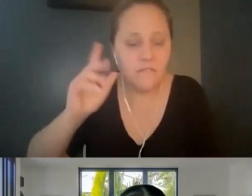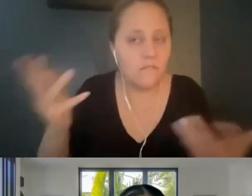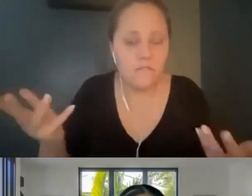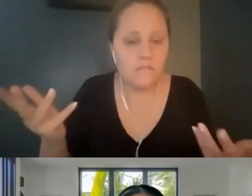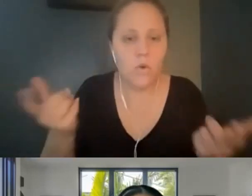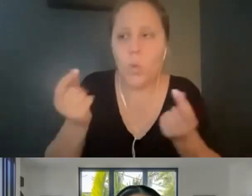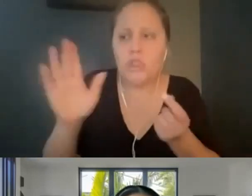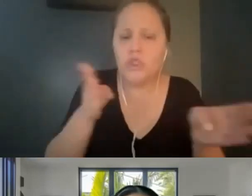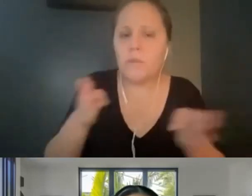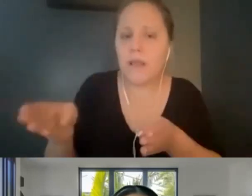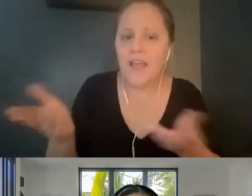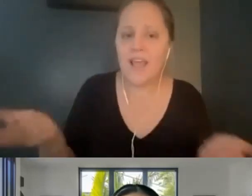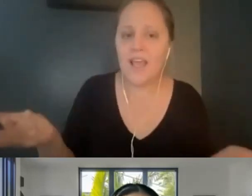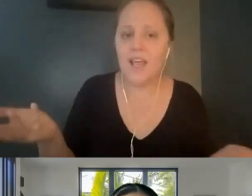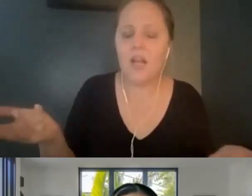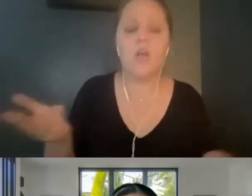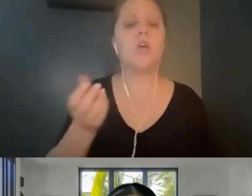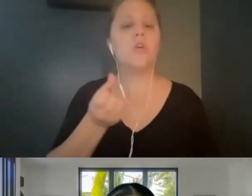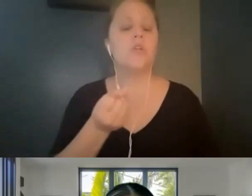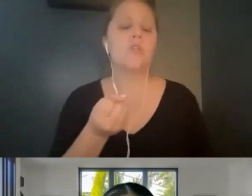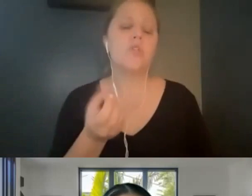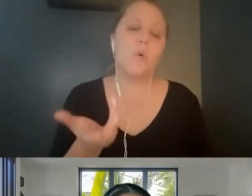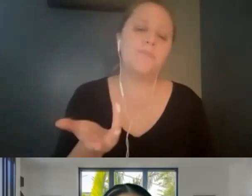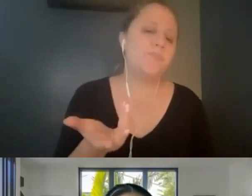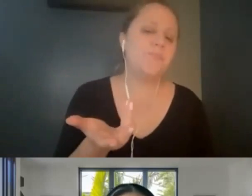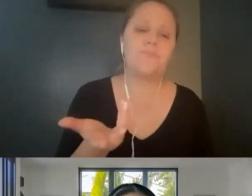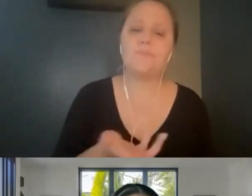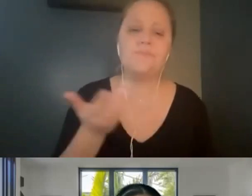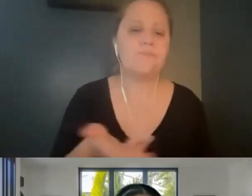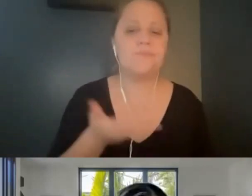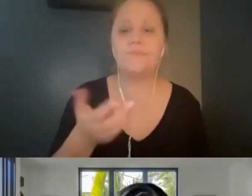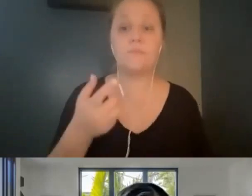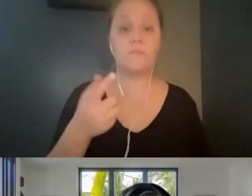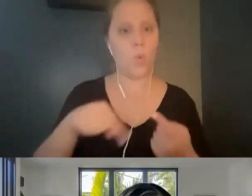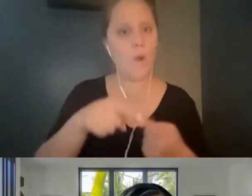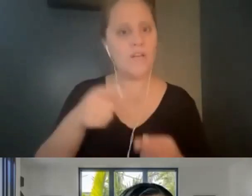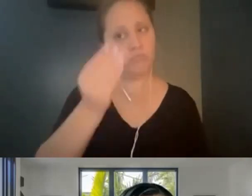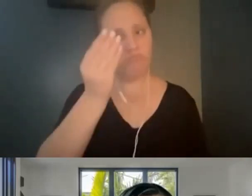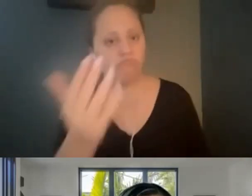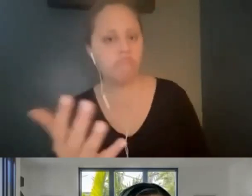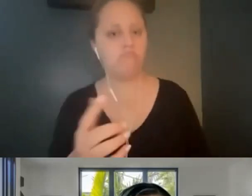So, you know, it's just like when do you disclose, and when do you share, and what do you do when you